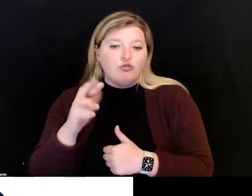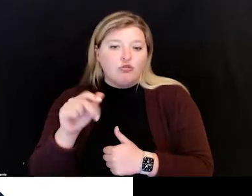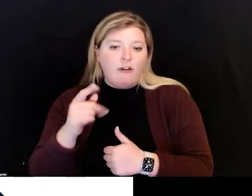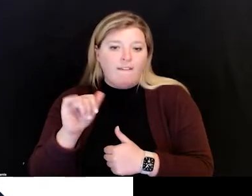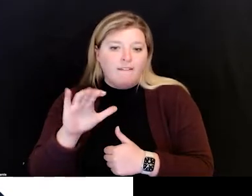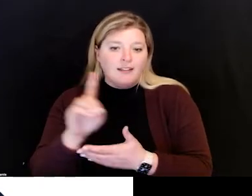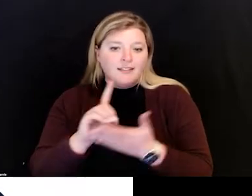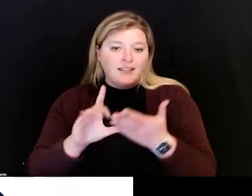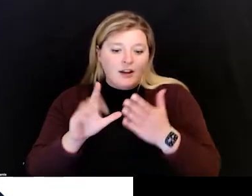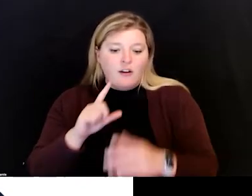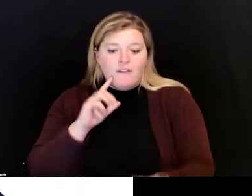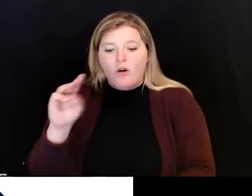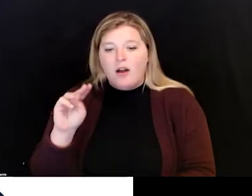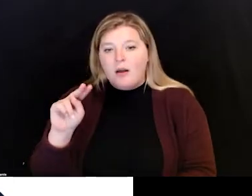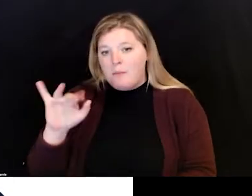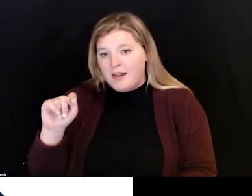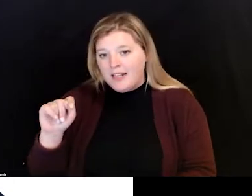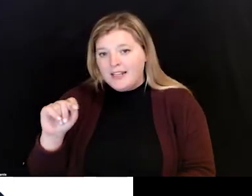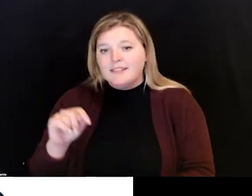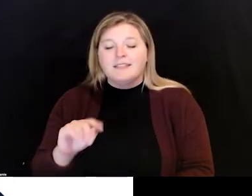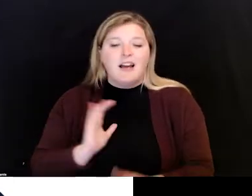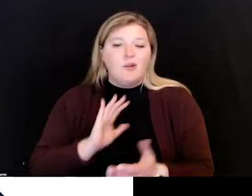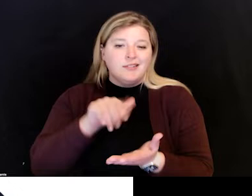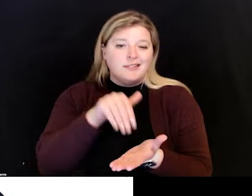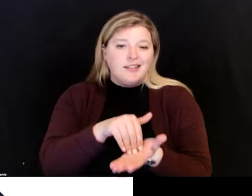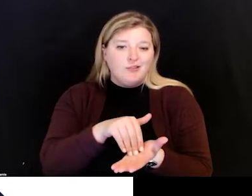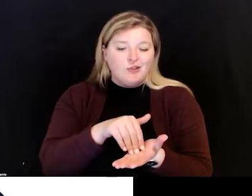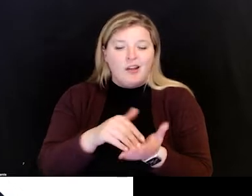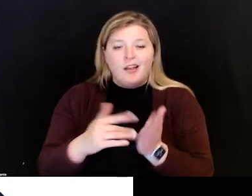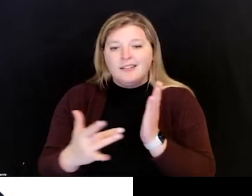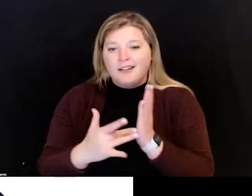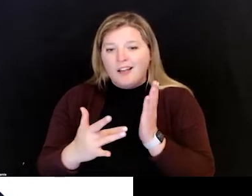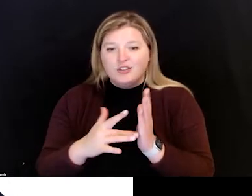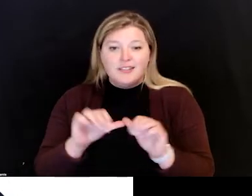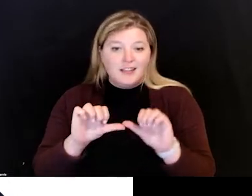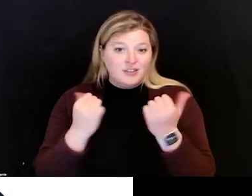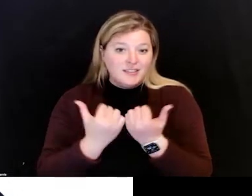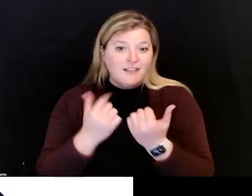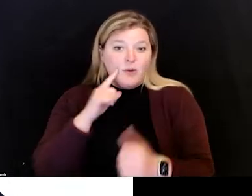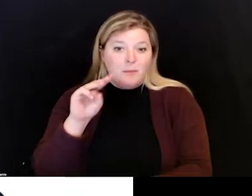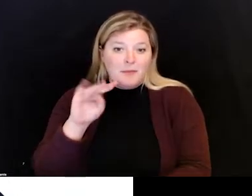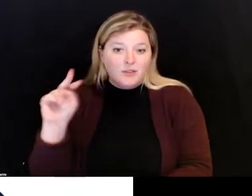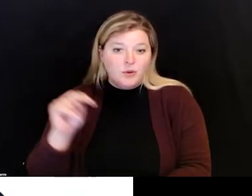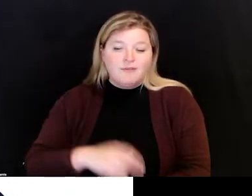the state's central information technology agency. [Tamara] Thanks for the introductions.